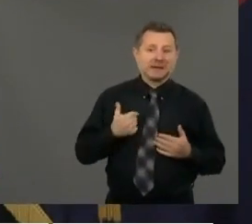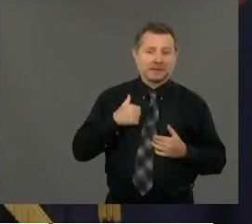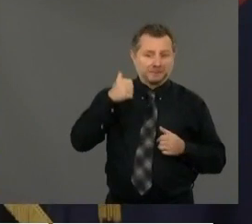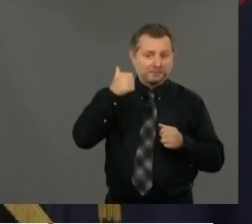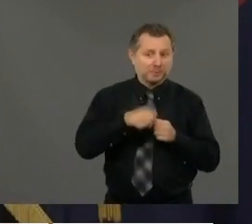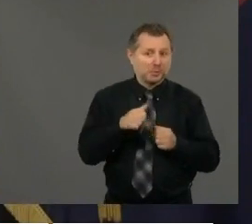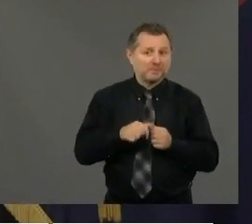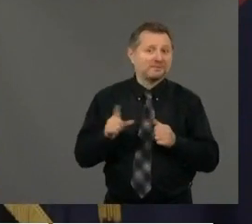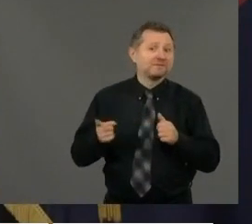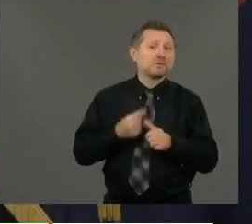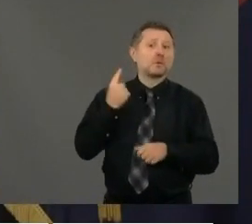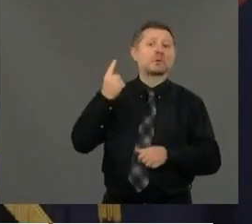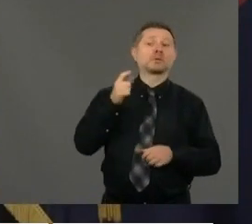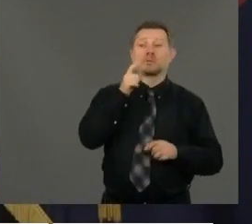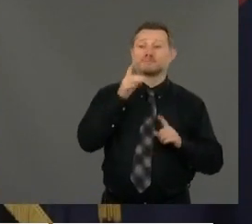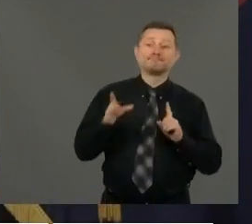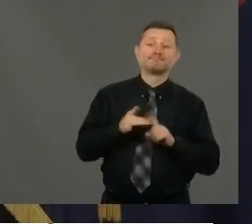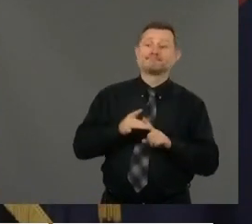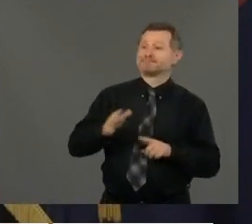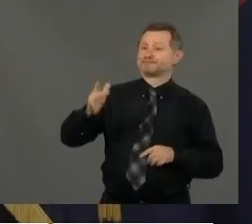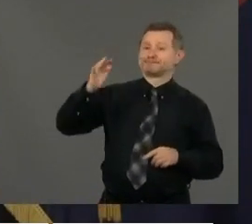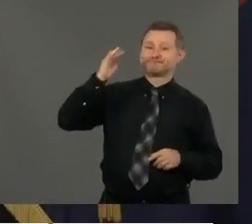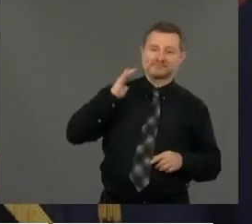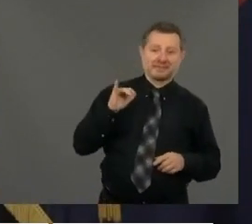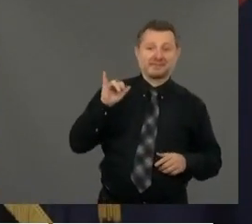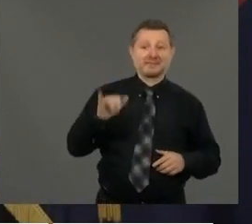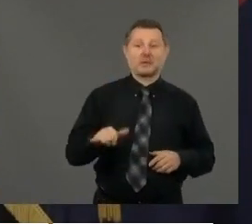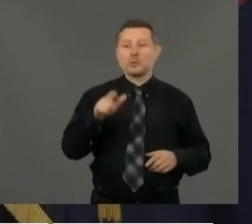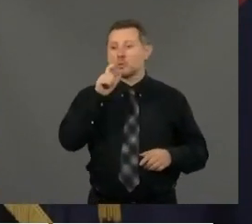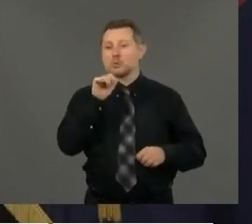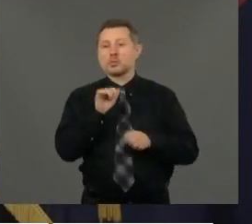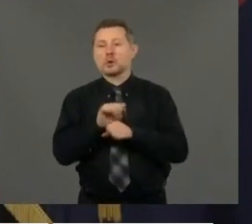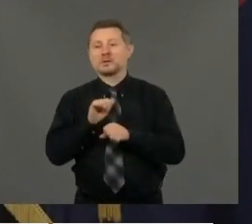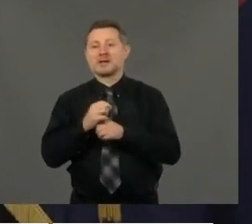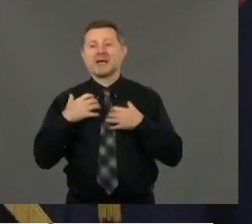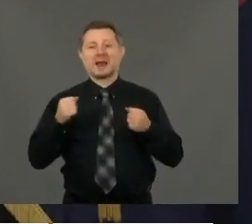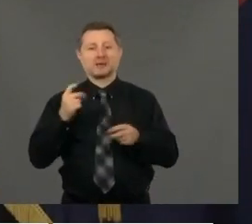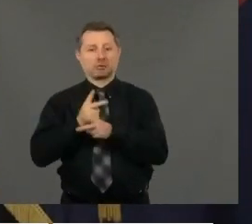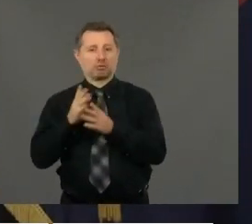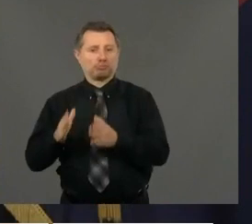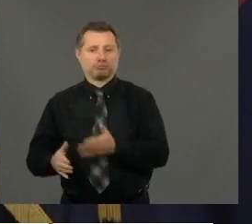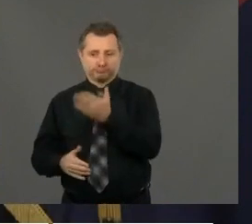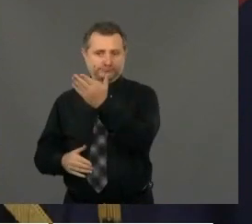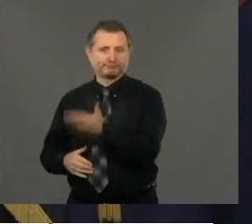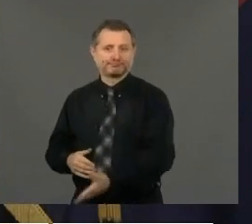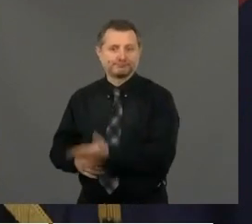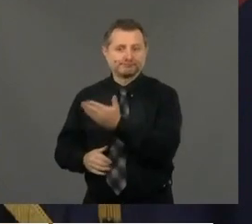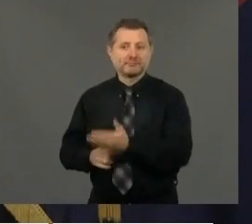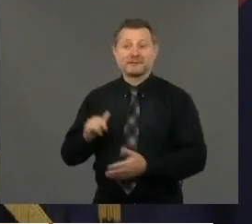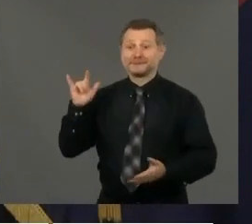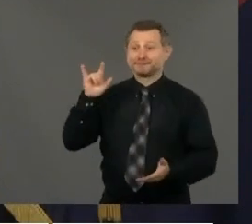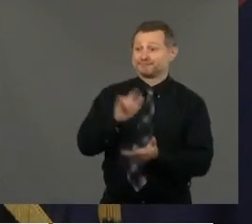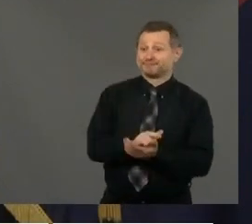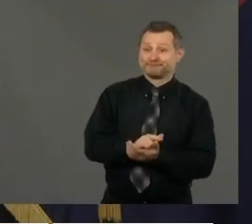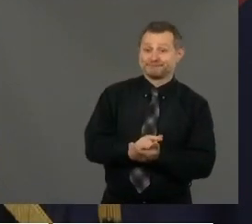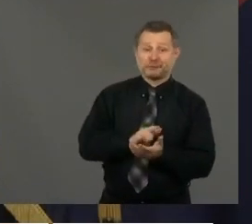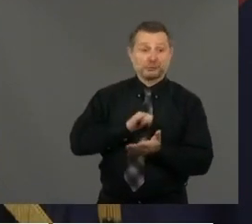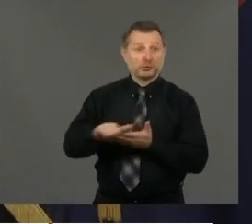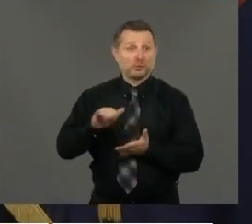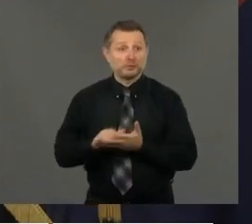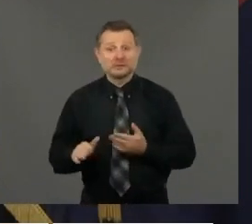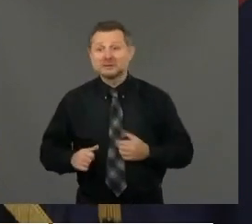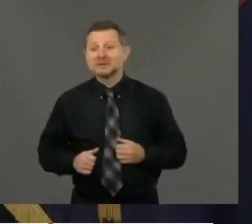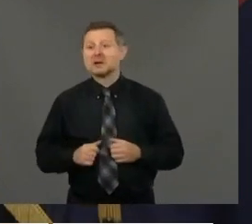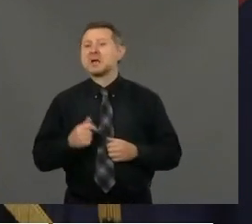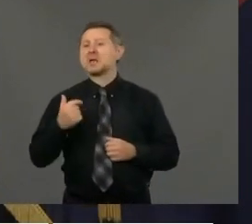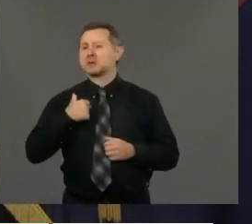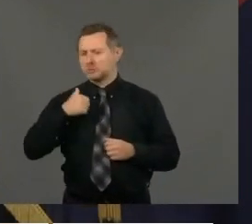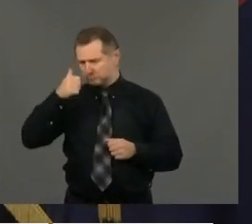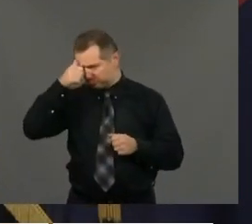THEY COME THROUGH JFK,